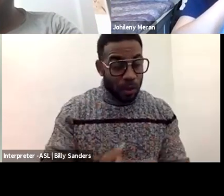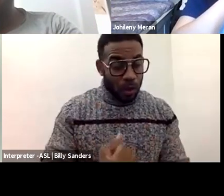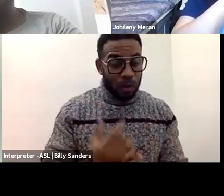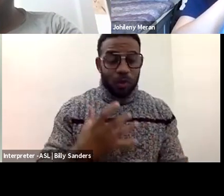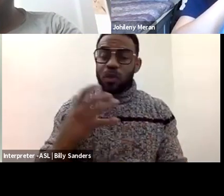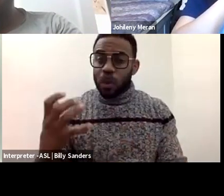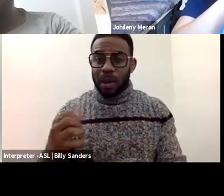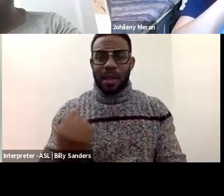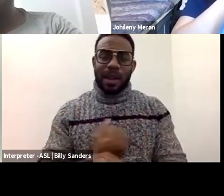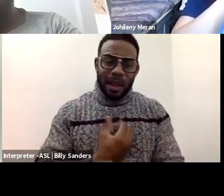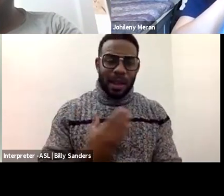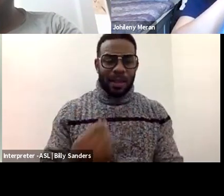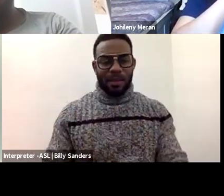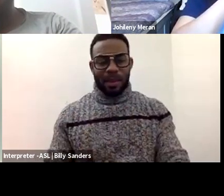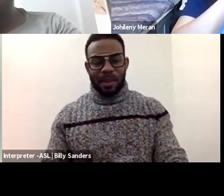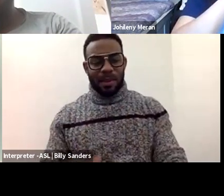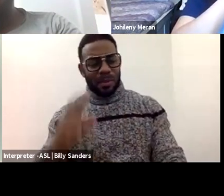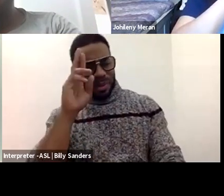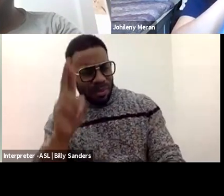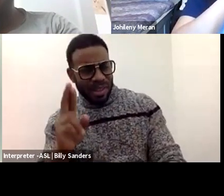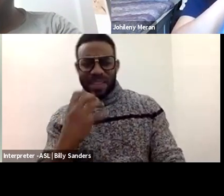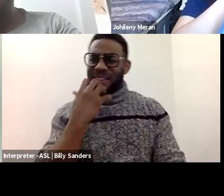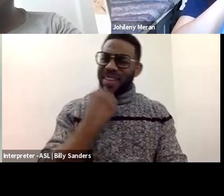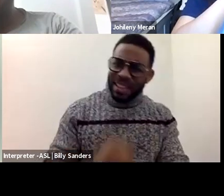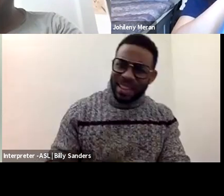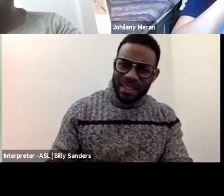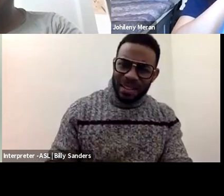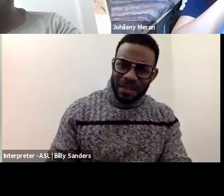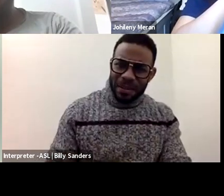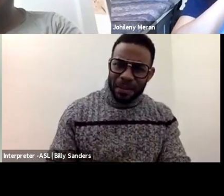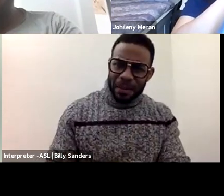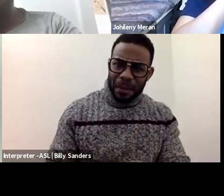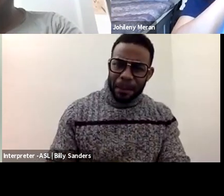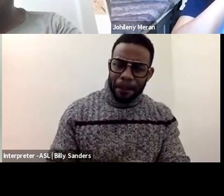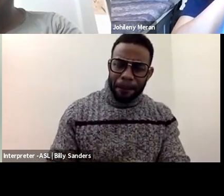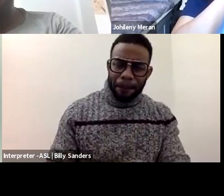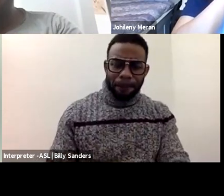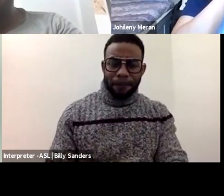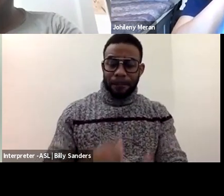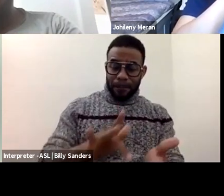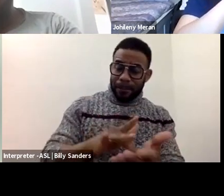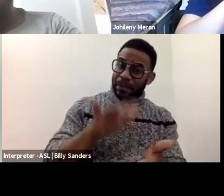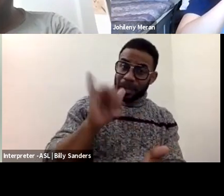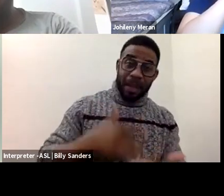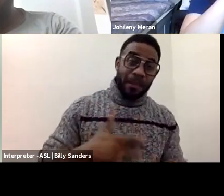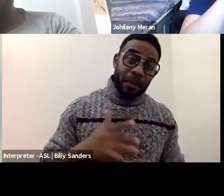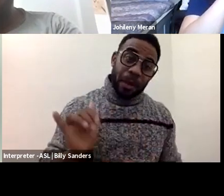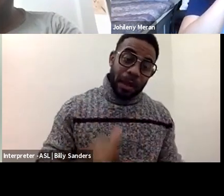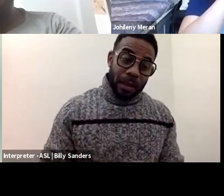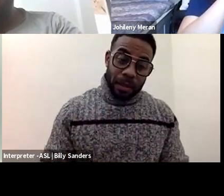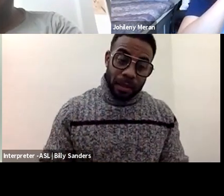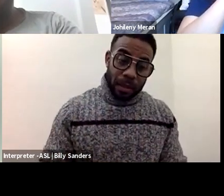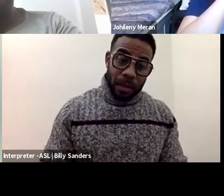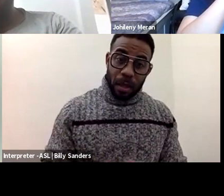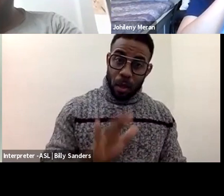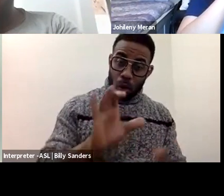love and respect and care and centering that. And I feel like your curriculum on top of